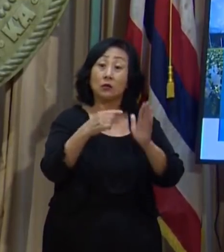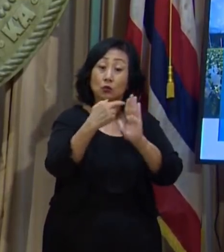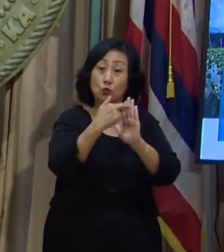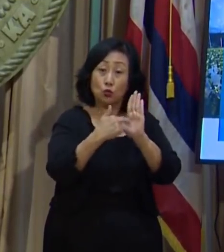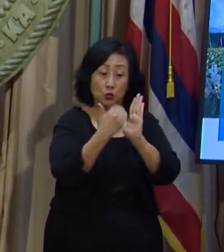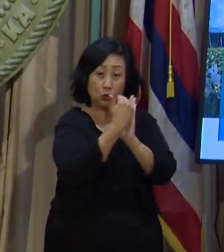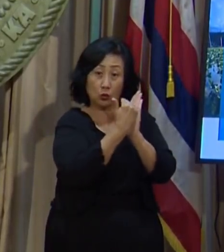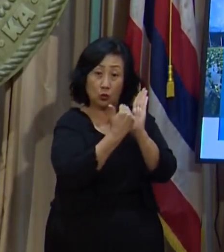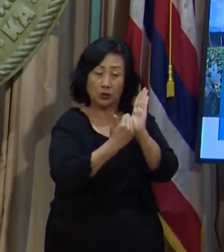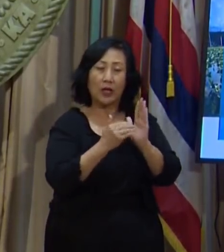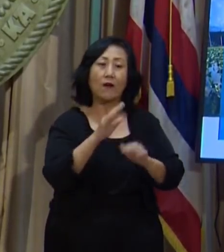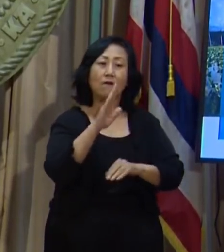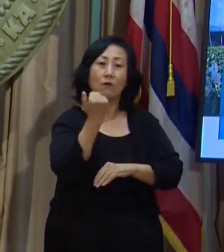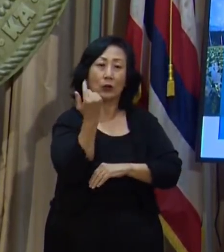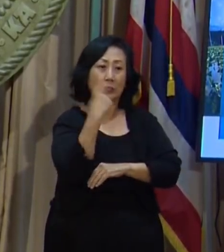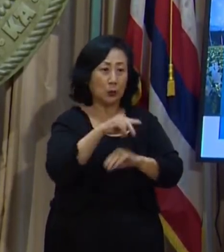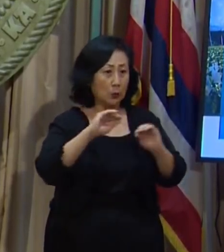WHICH REQUIRES A 14-DAY PERIOD